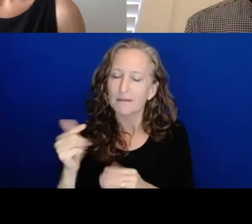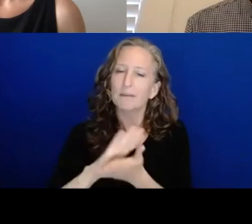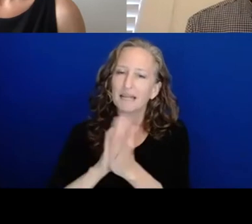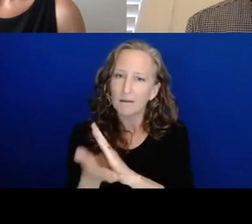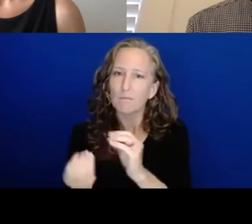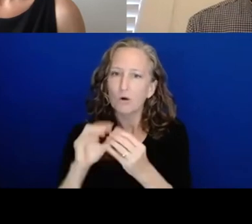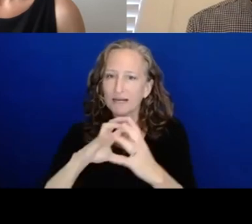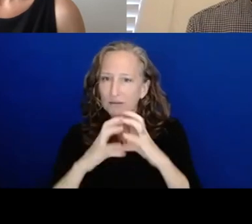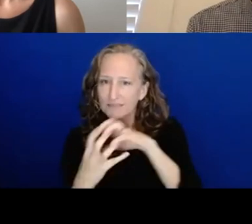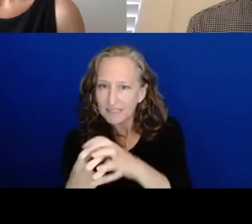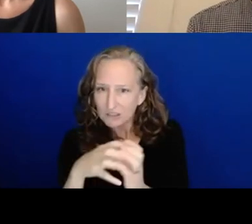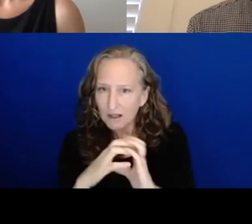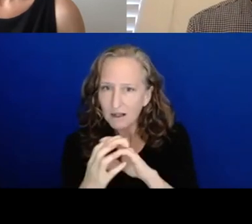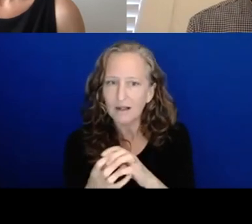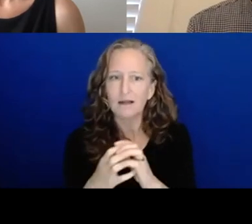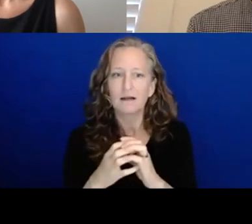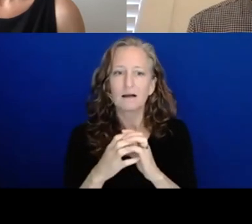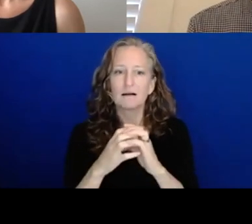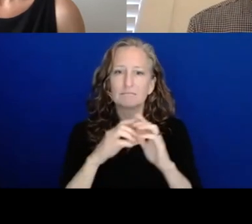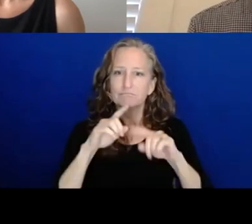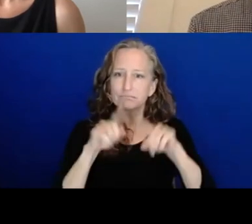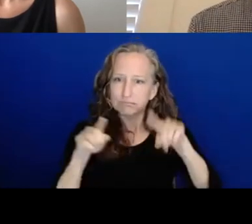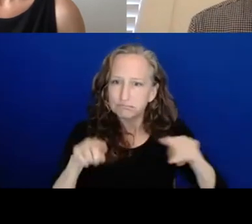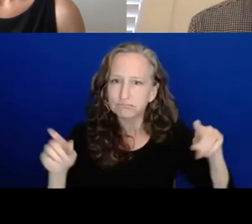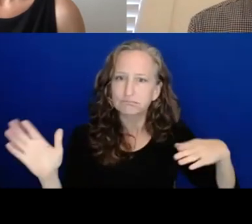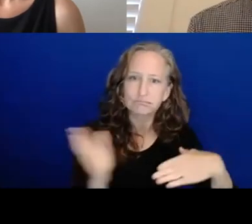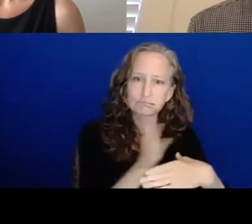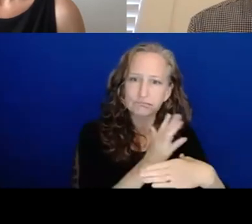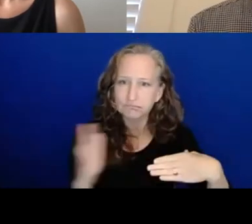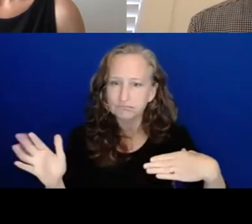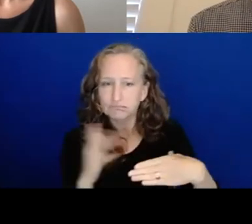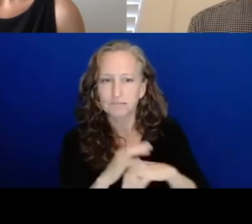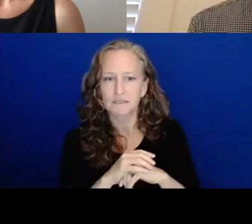And we're finally, I think, also, I hope, turning that corner of having an intersectionality